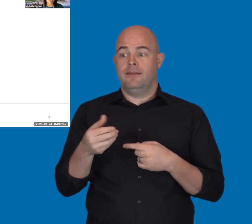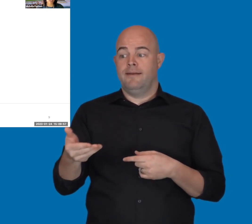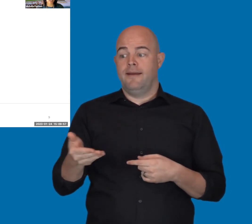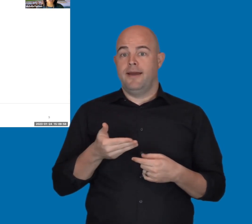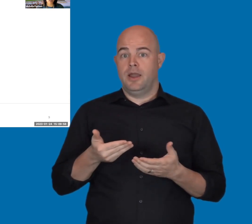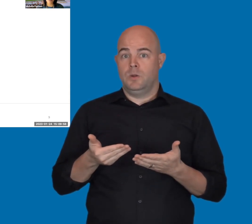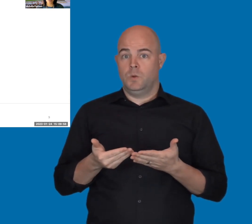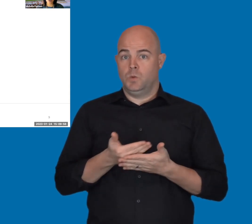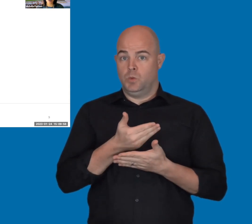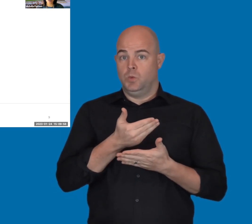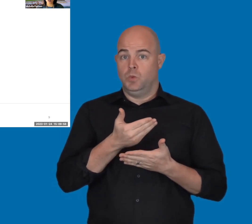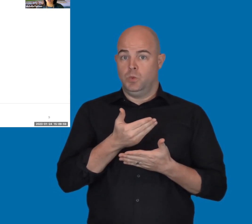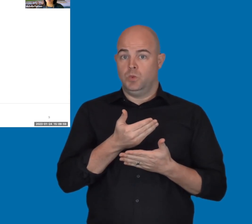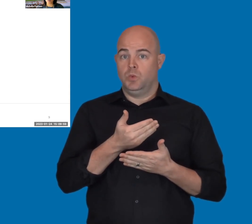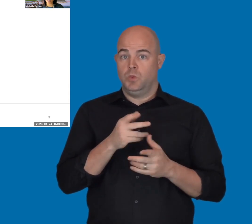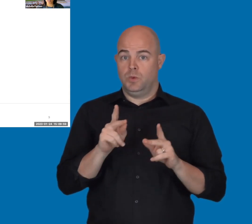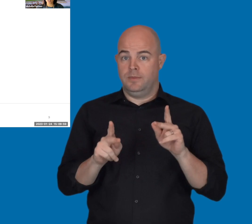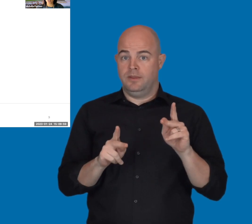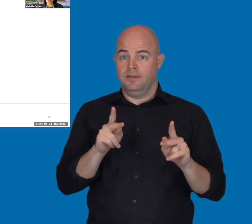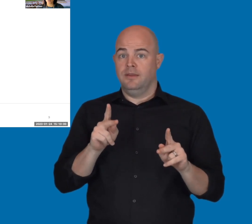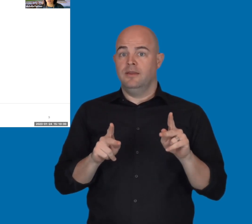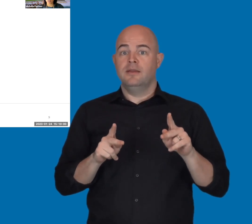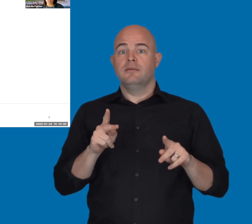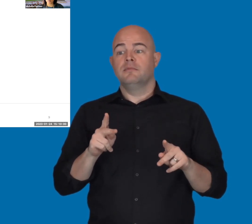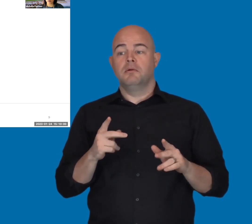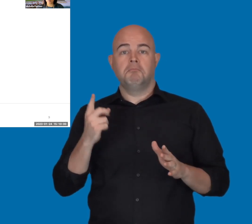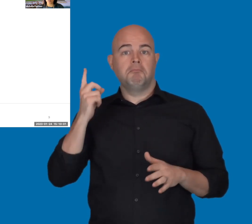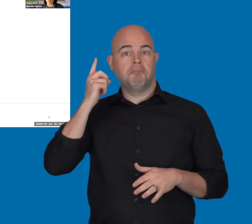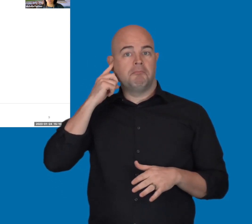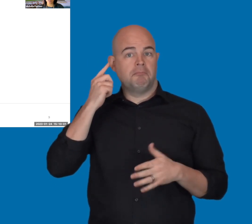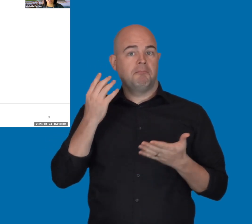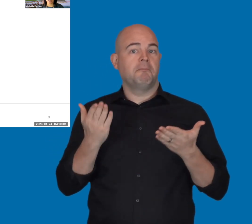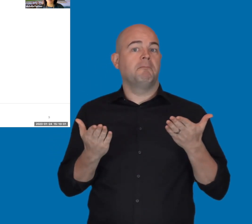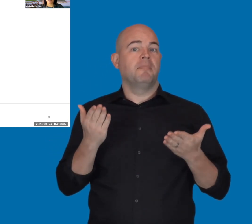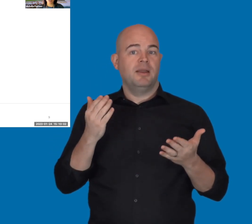in the training in about an hour and a half. So, we were very excited about that.